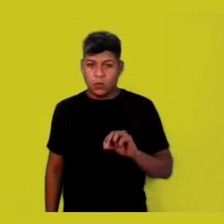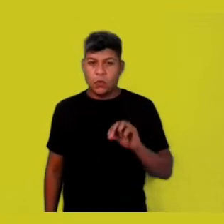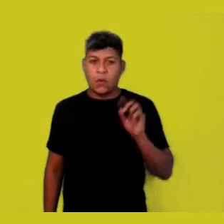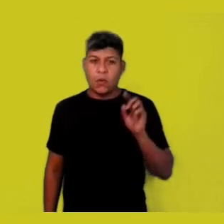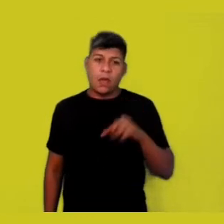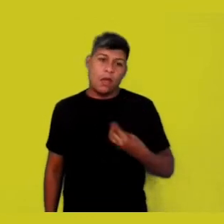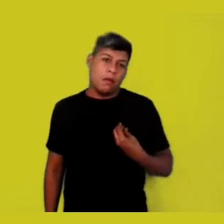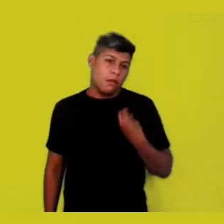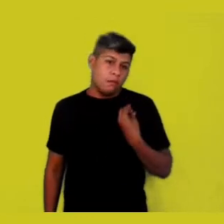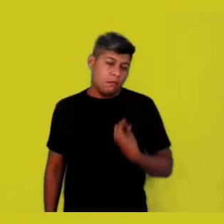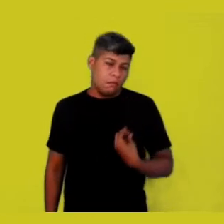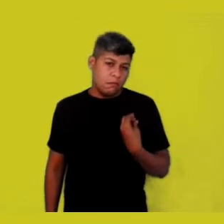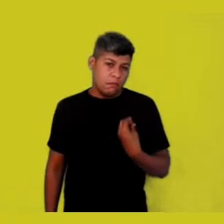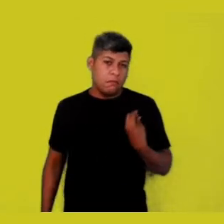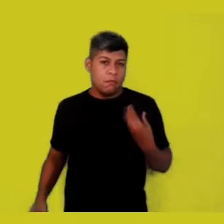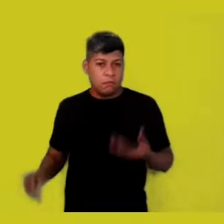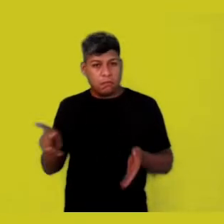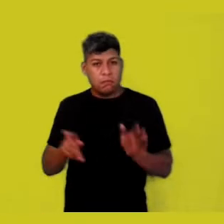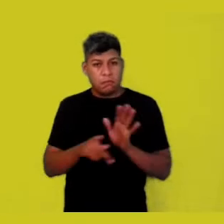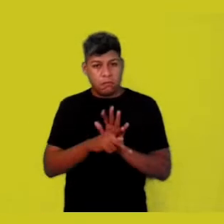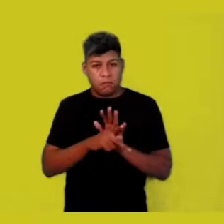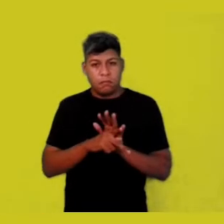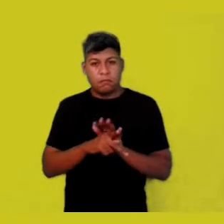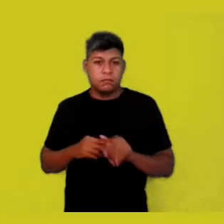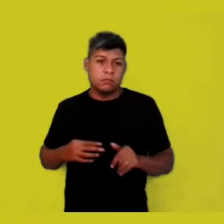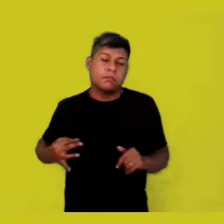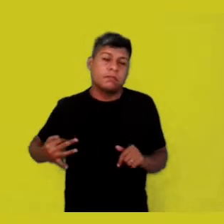crossed by all these enchanted beings,